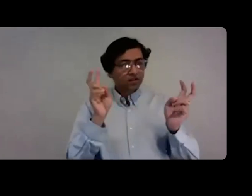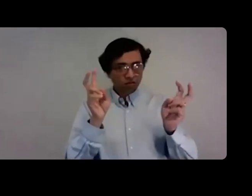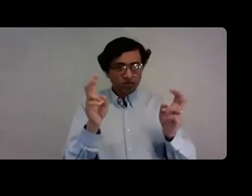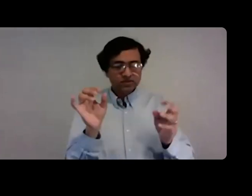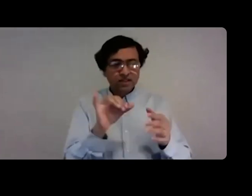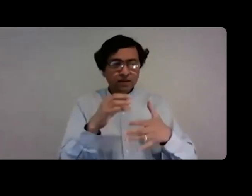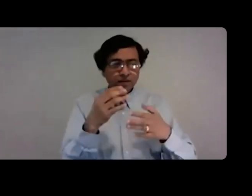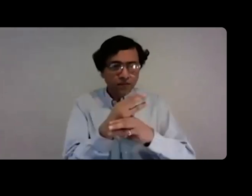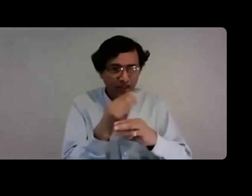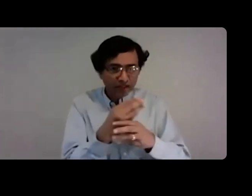over the other.